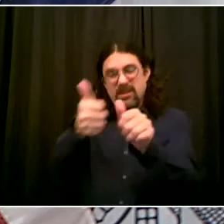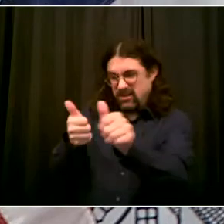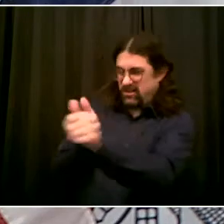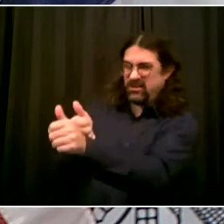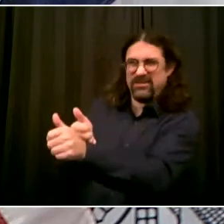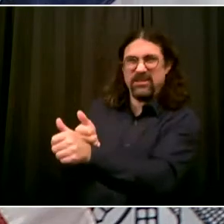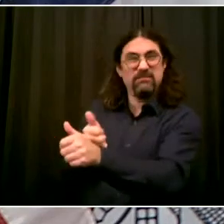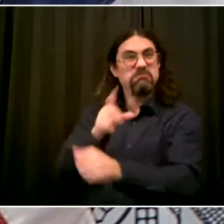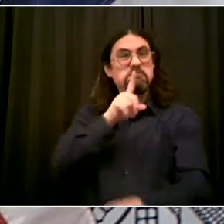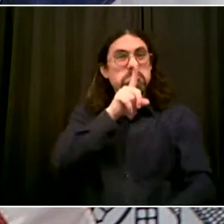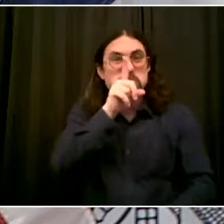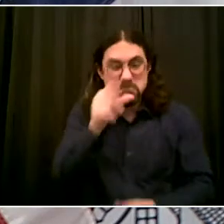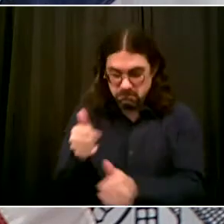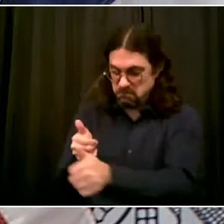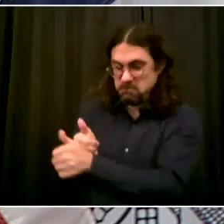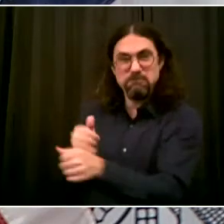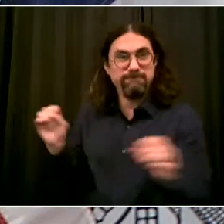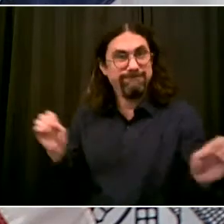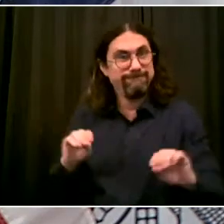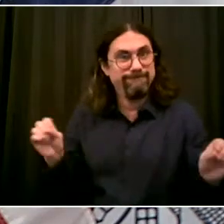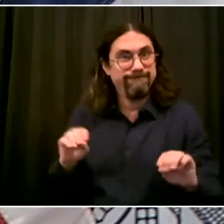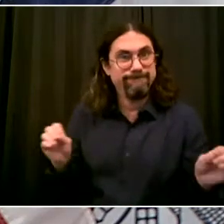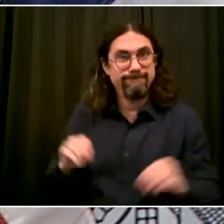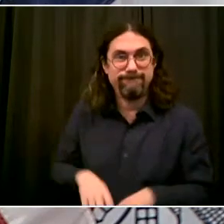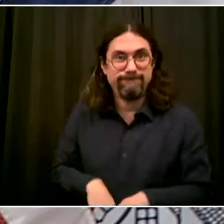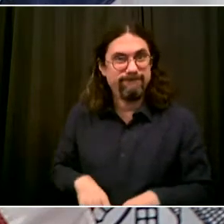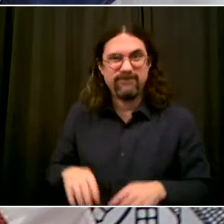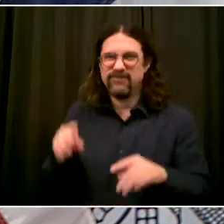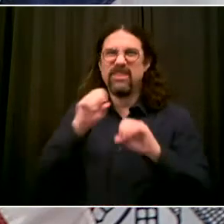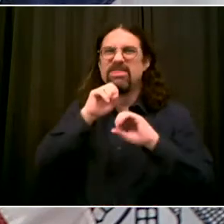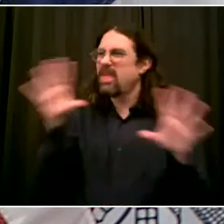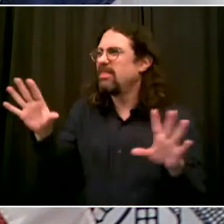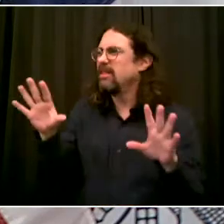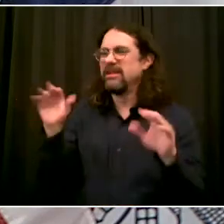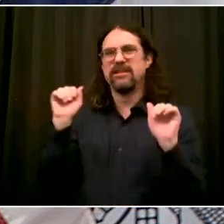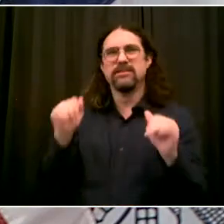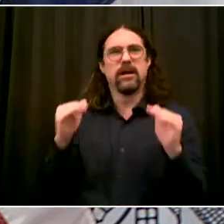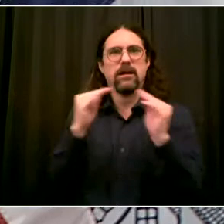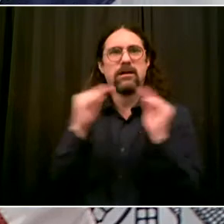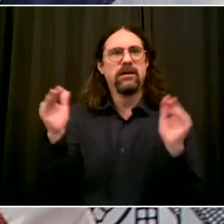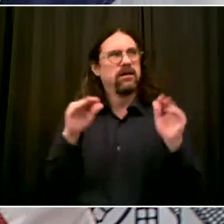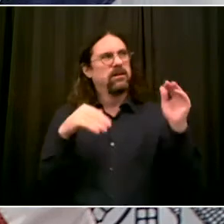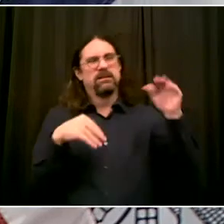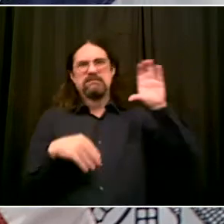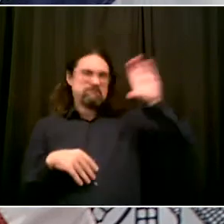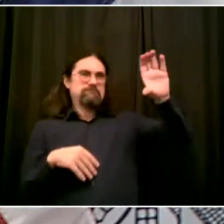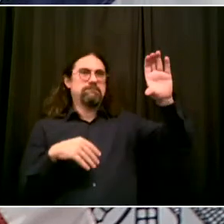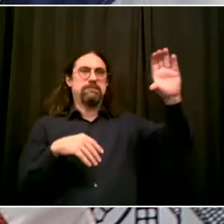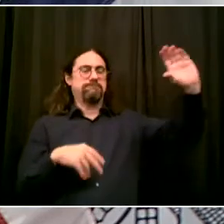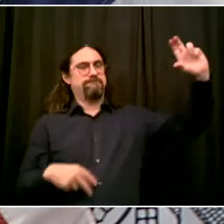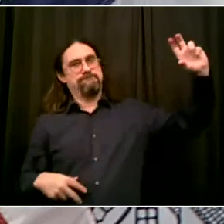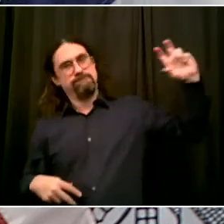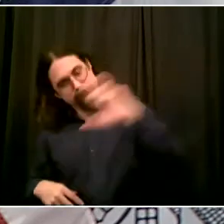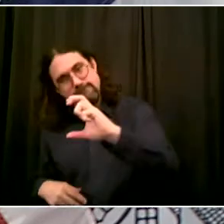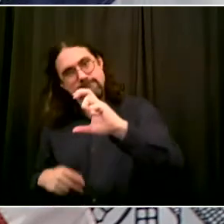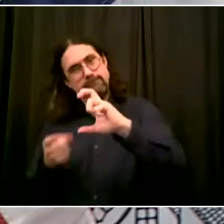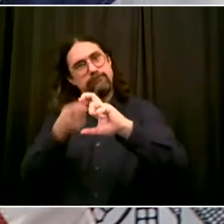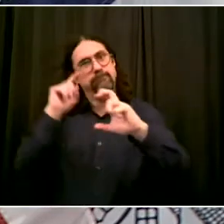THERE IS NO WAY THE STATE CAN COME UP WITH THE KIND OF MONEY